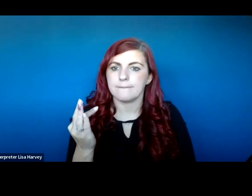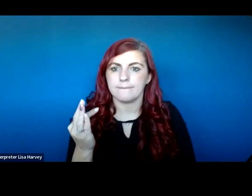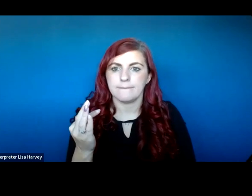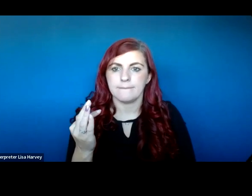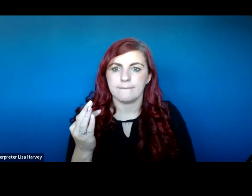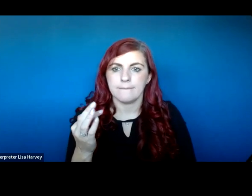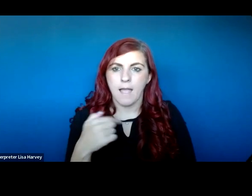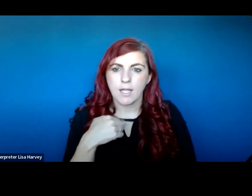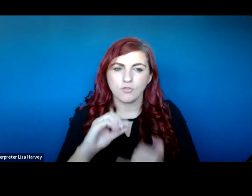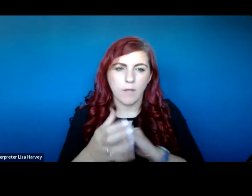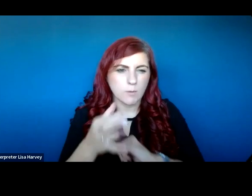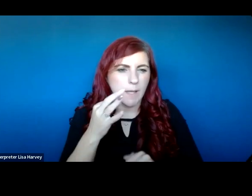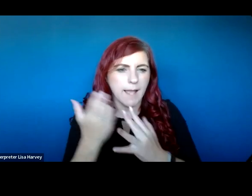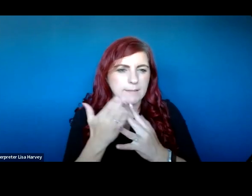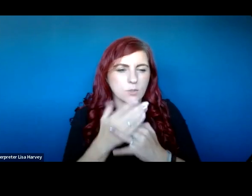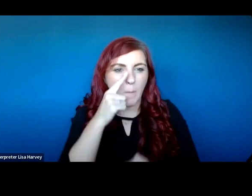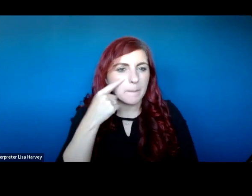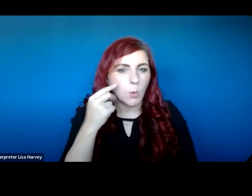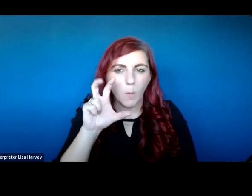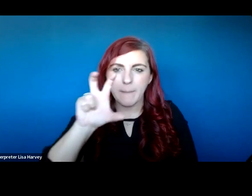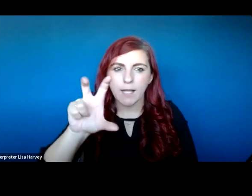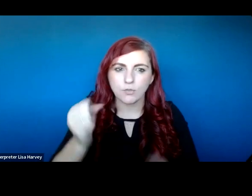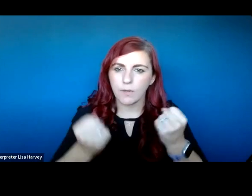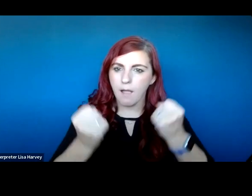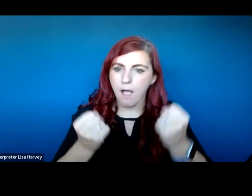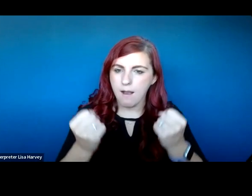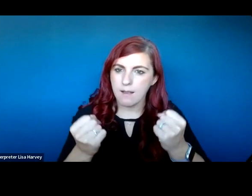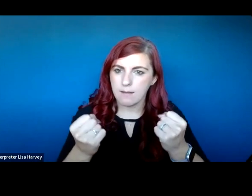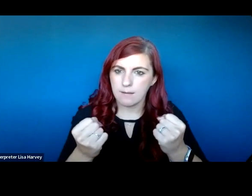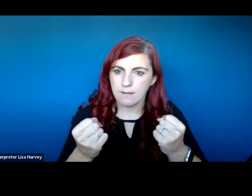blue badge for my car, now you're seeing me like this and I look like a